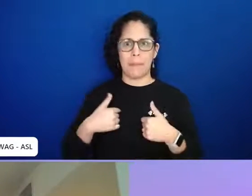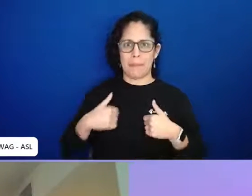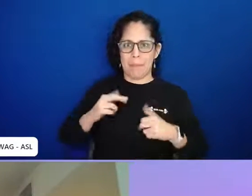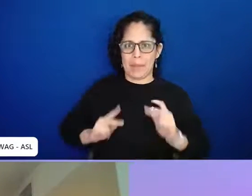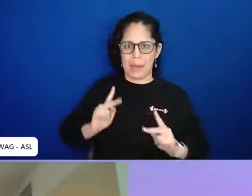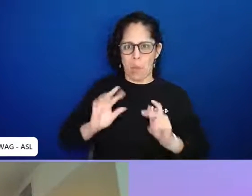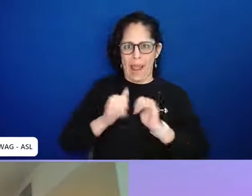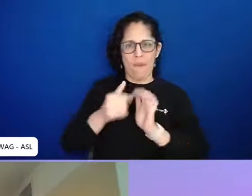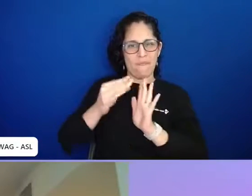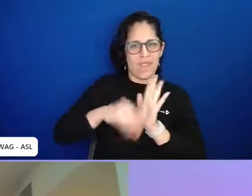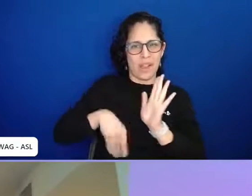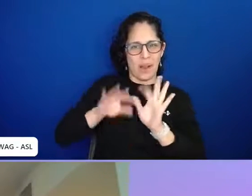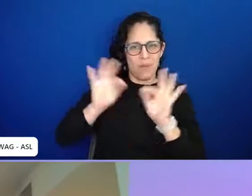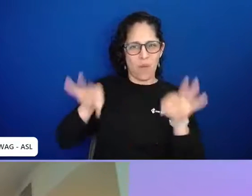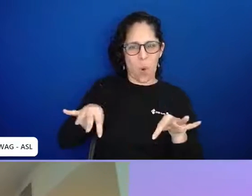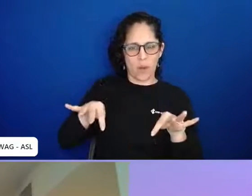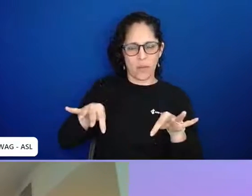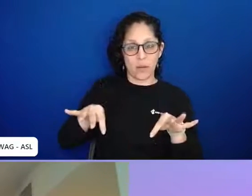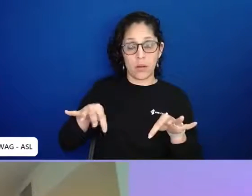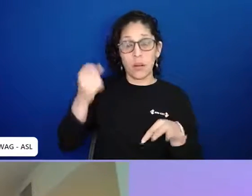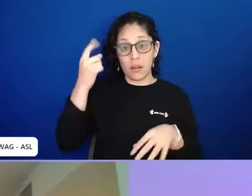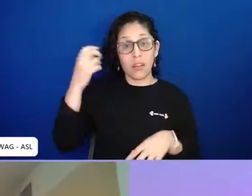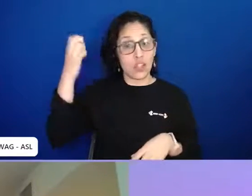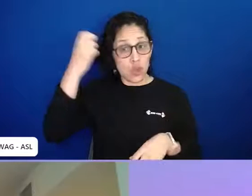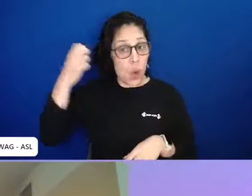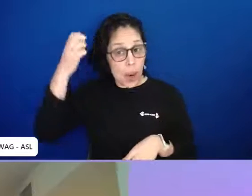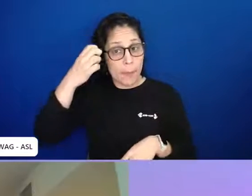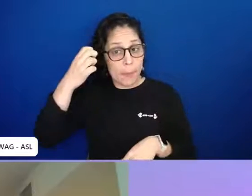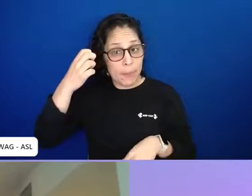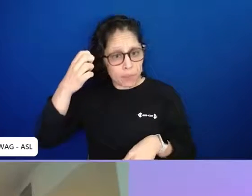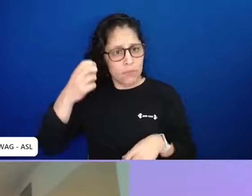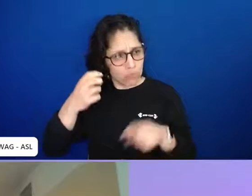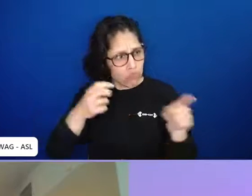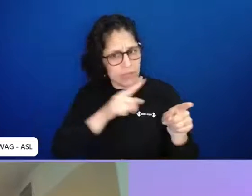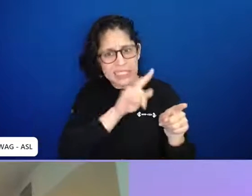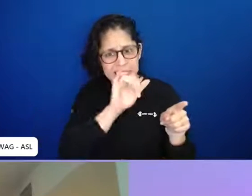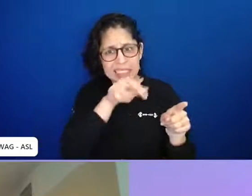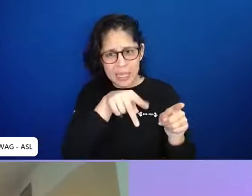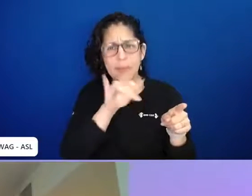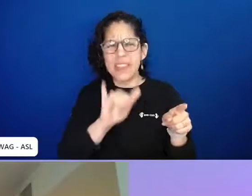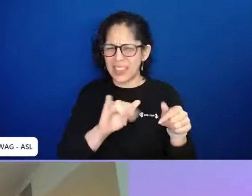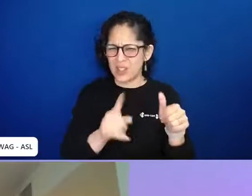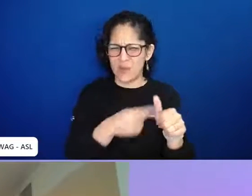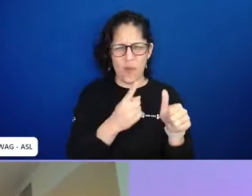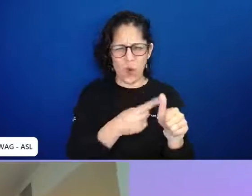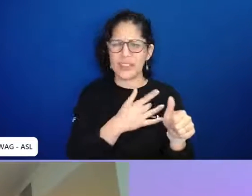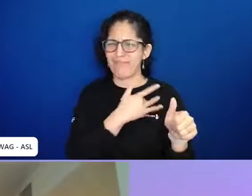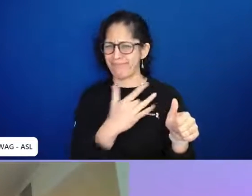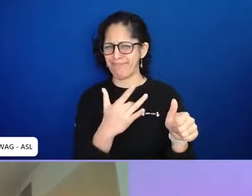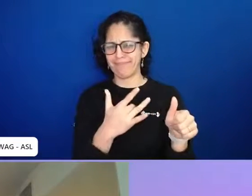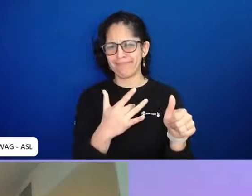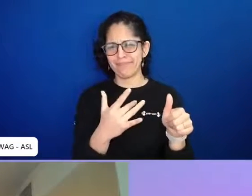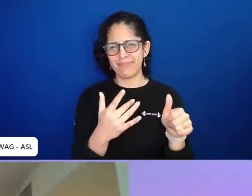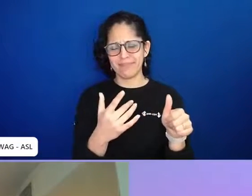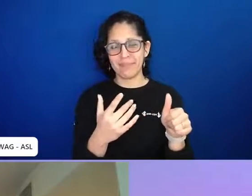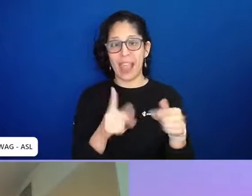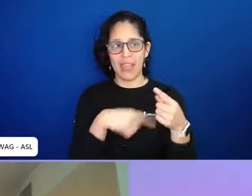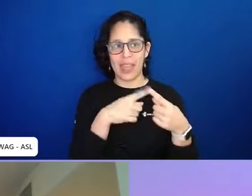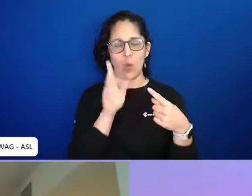city. It's a reverse order then the visual logic, or user logic of how you follow and fill out the form. In